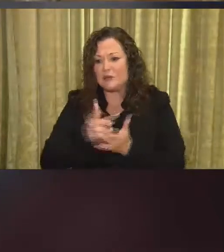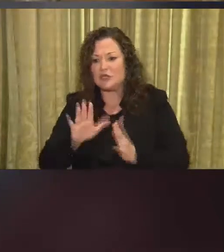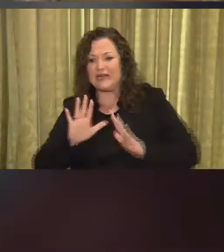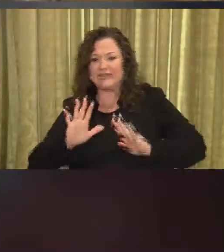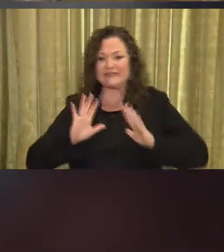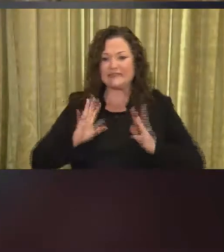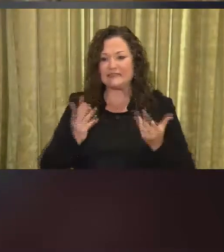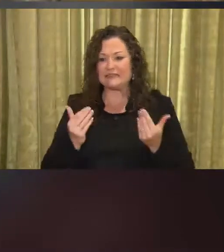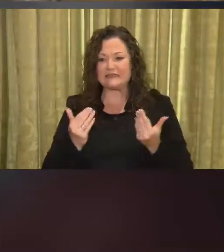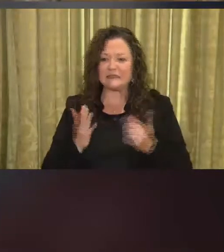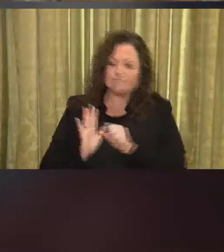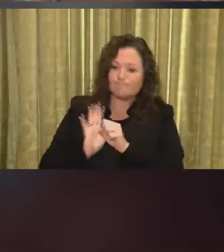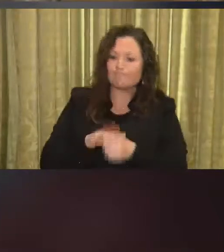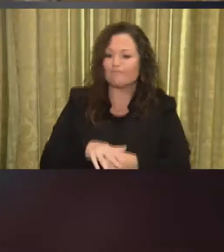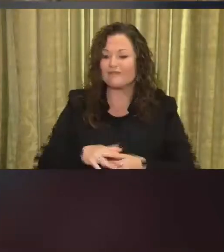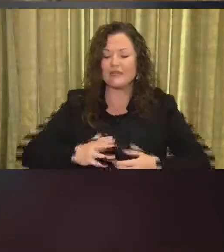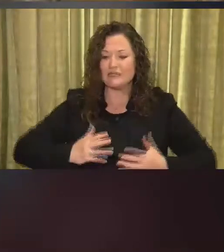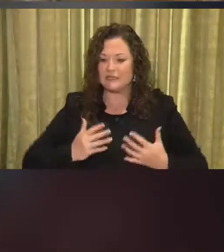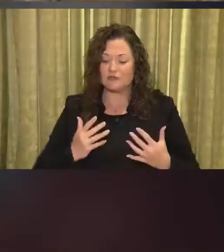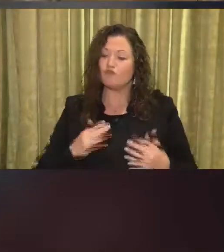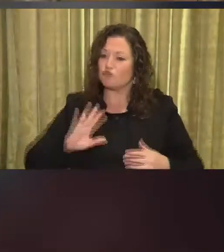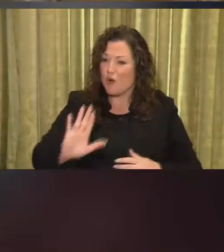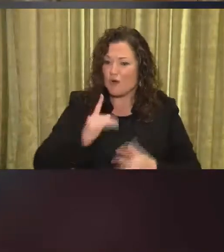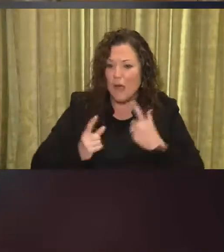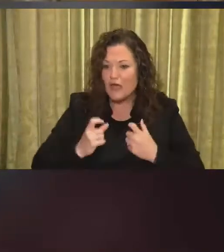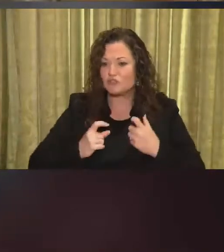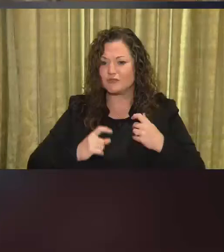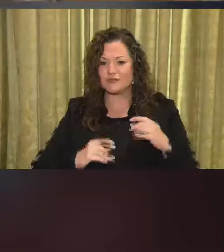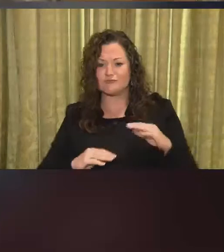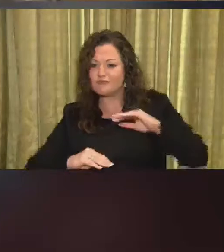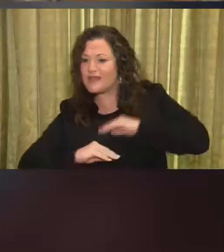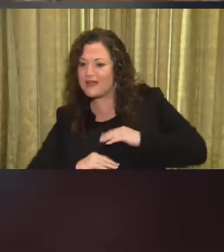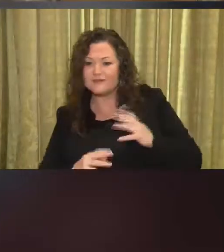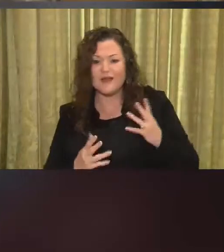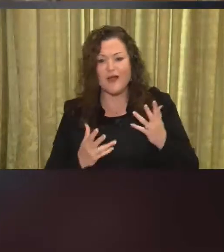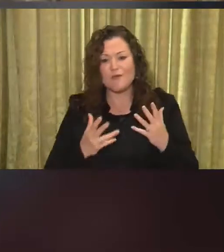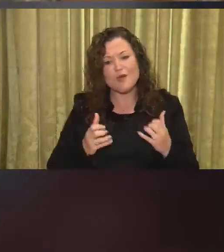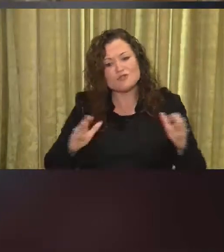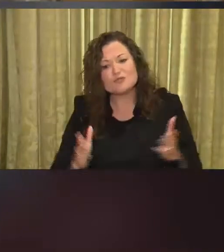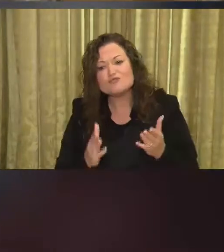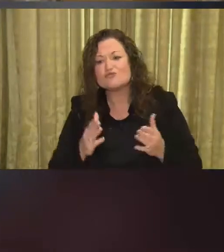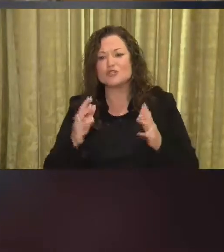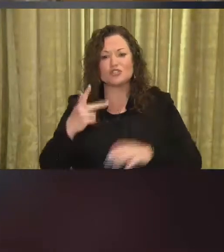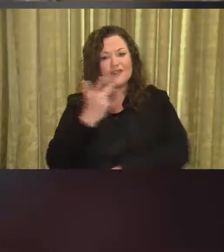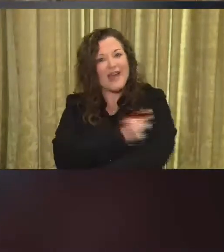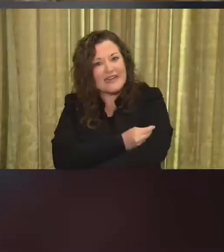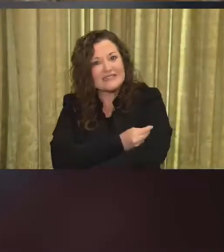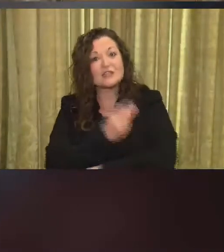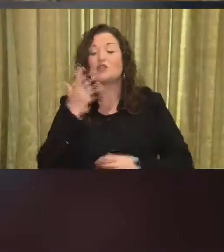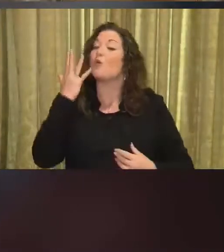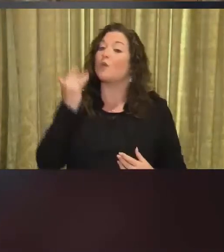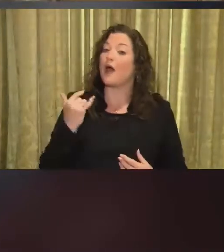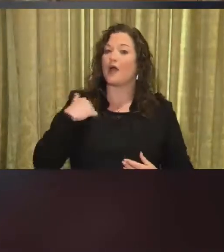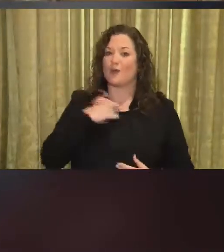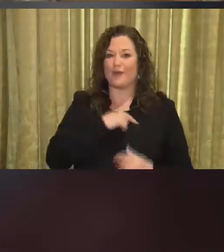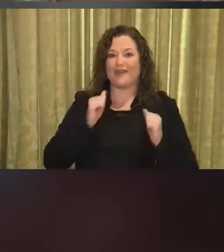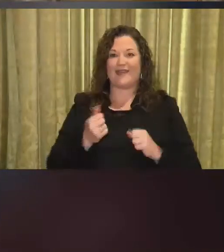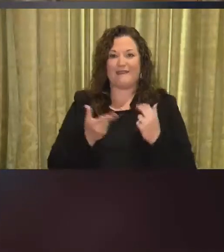the questions of the Community and to encourage vaccinations so that we can increase the rate here in